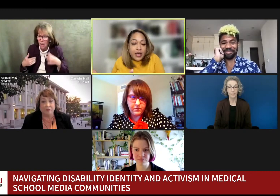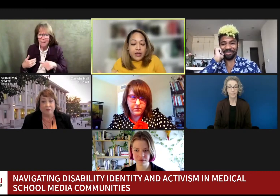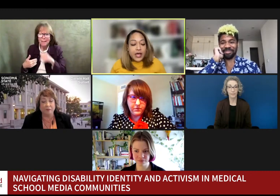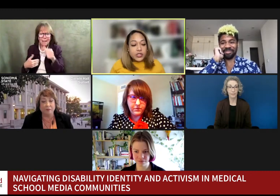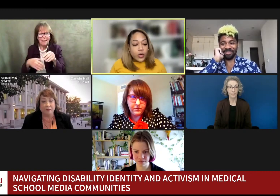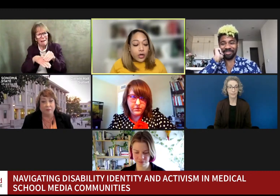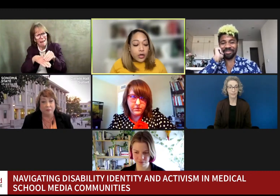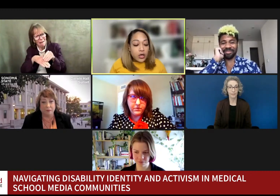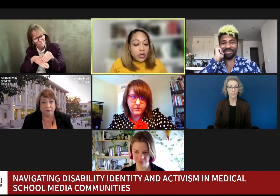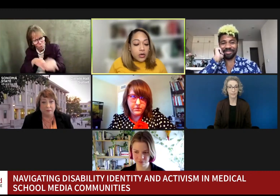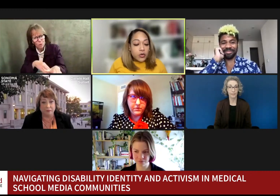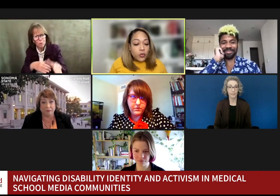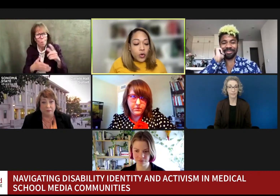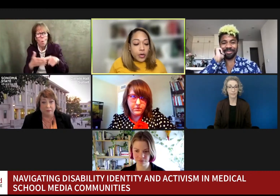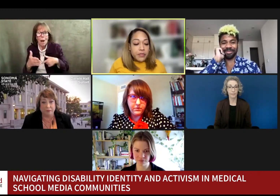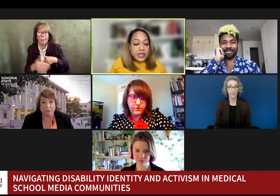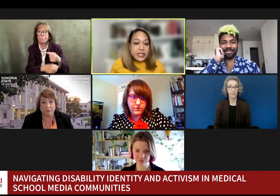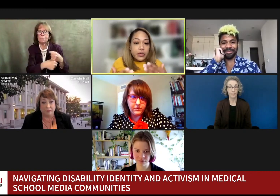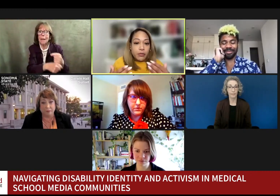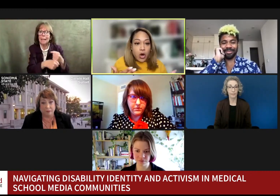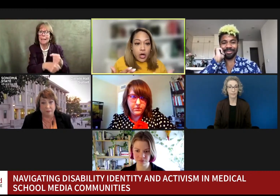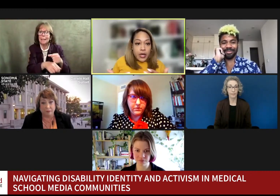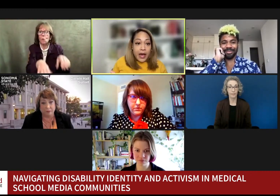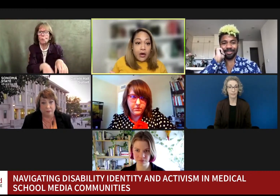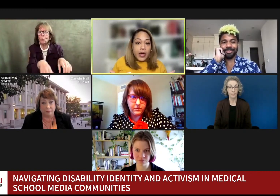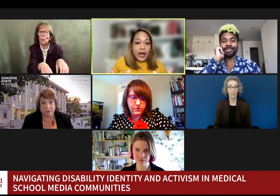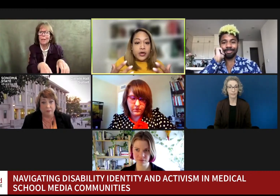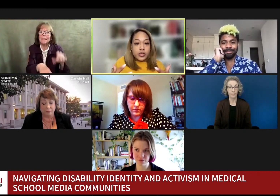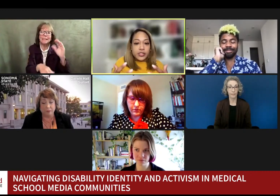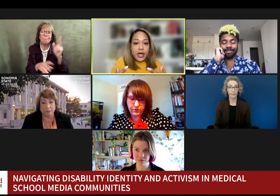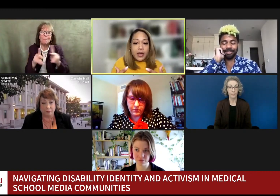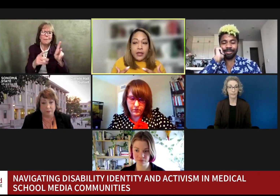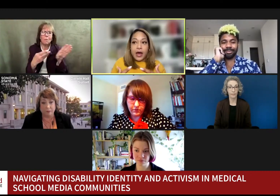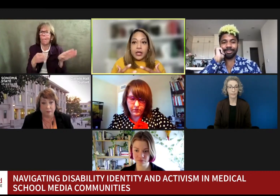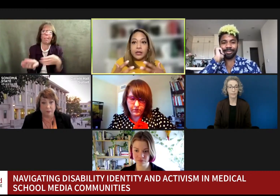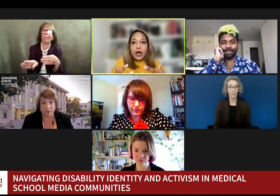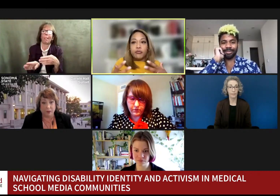And that's where we're missing the mark now, and I understand that a lot of